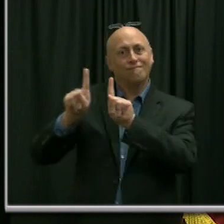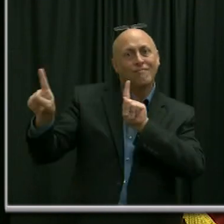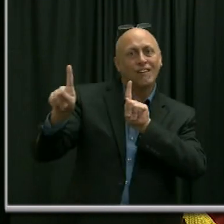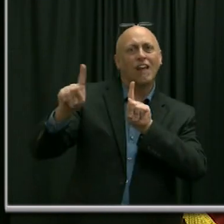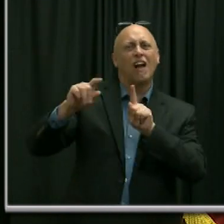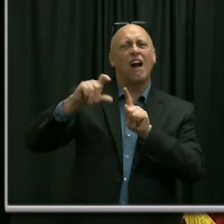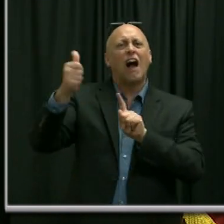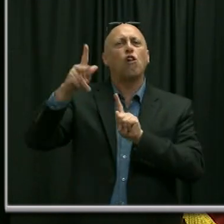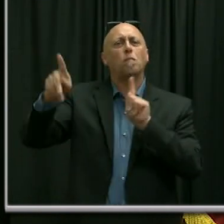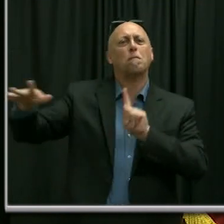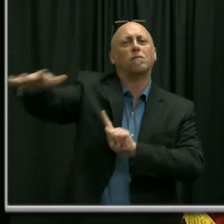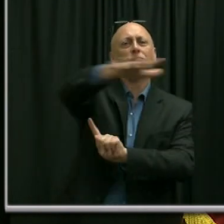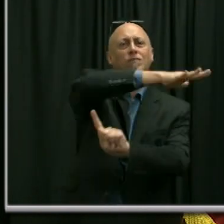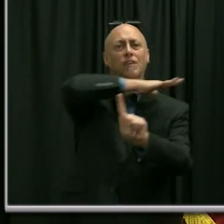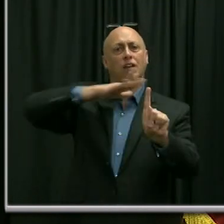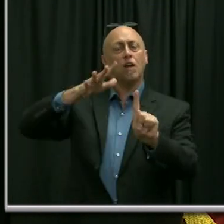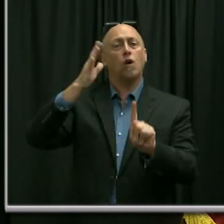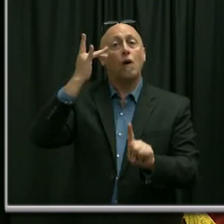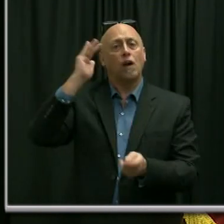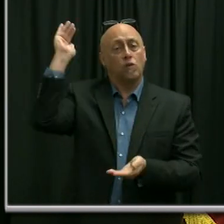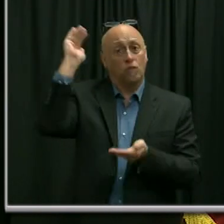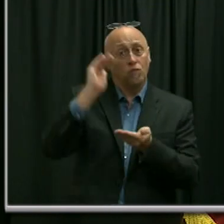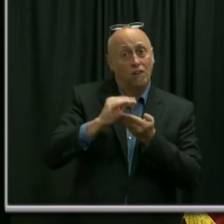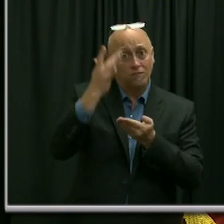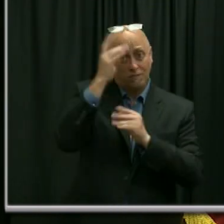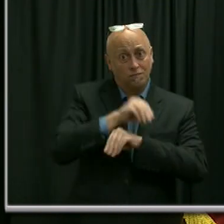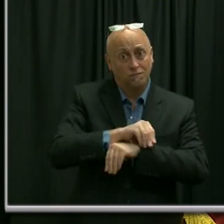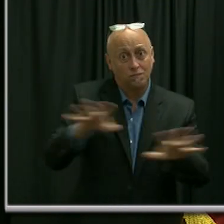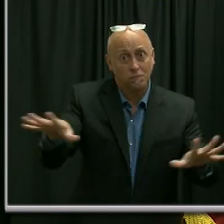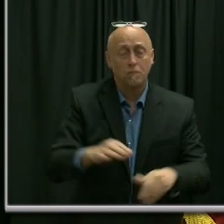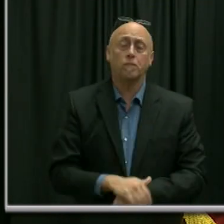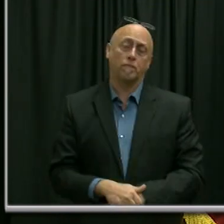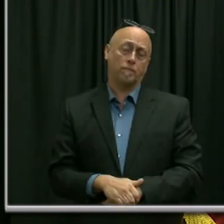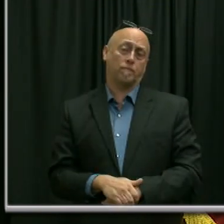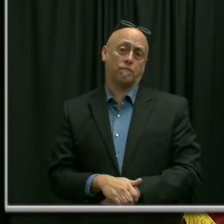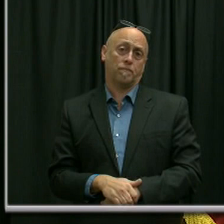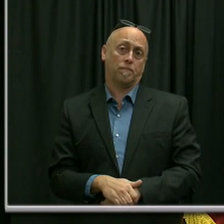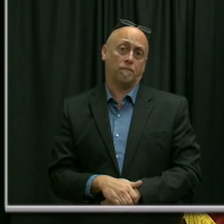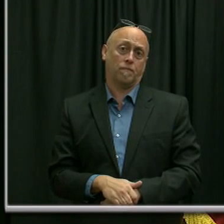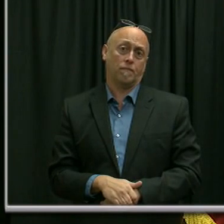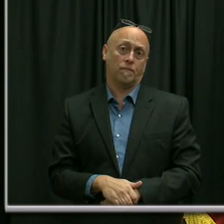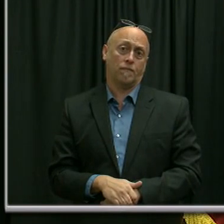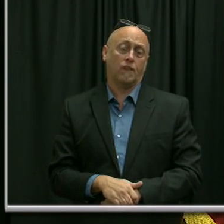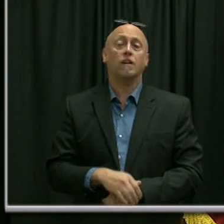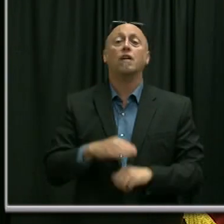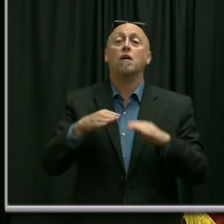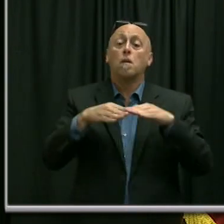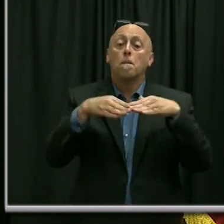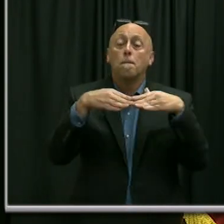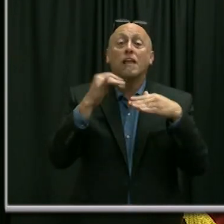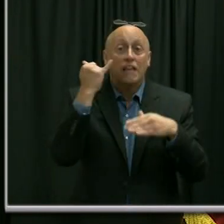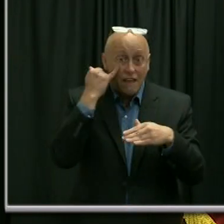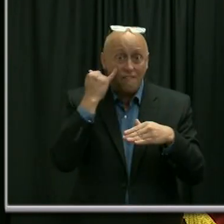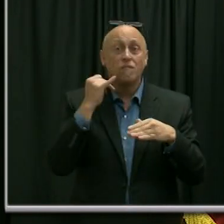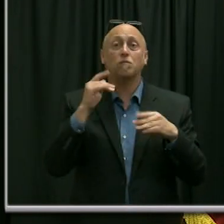YOURSELVES AND PREVENT THE SPREAD OF THE CORONA VIRUS IN DAVIDSON COUNTY. ALL PUBLIC AND